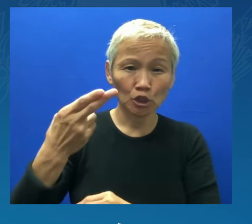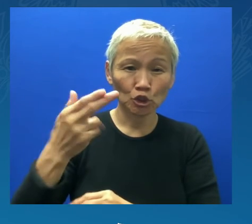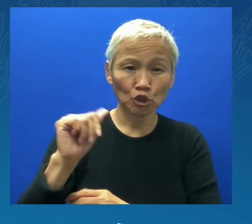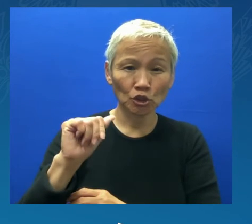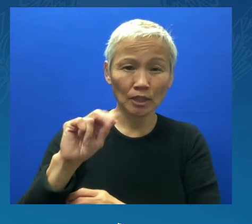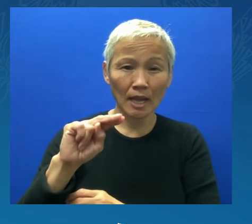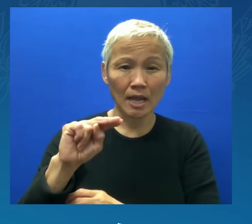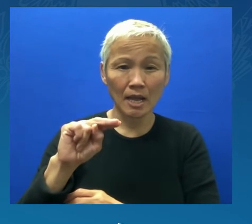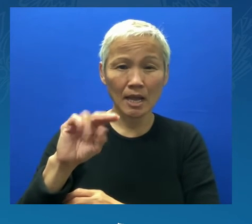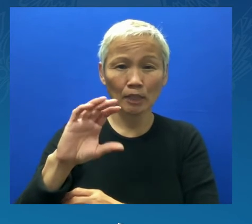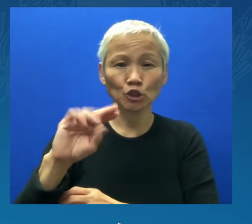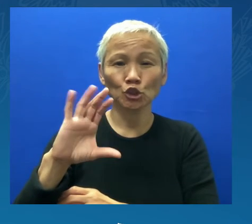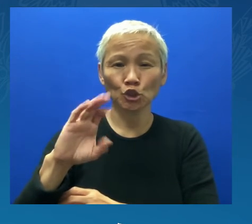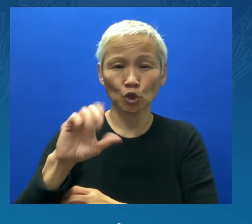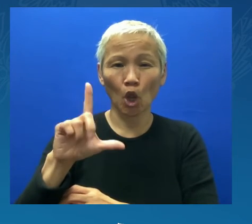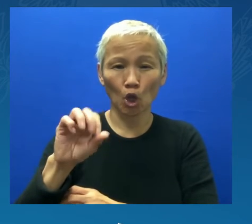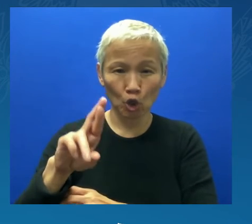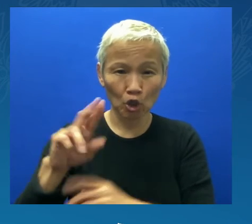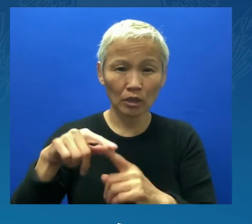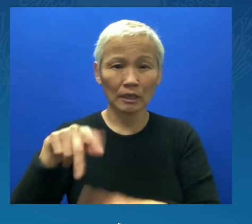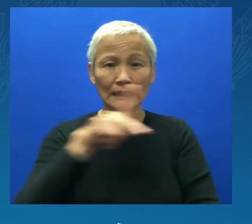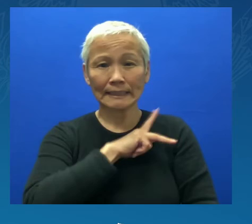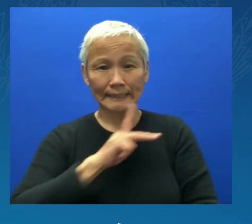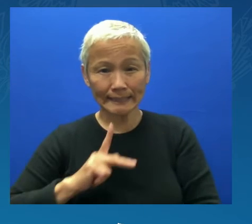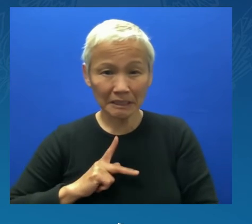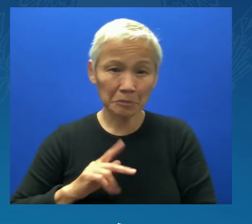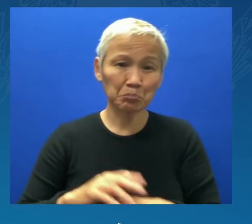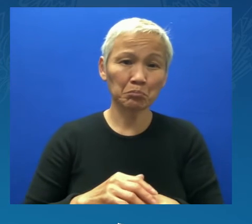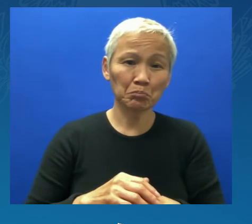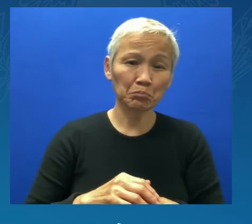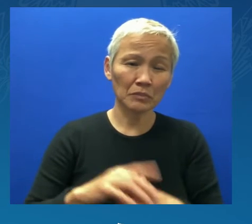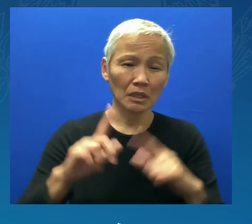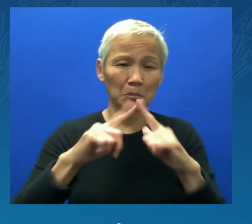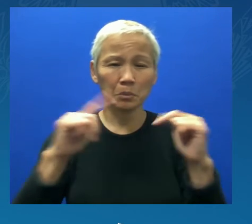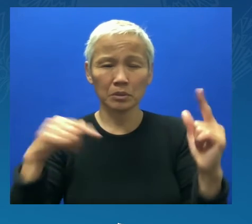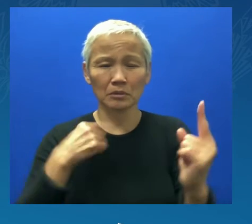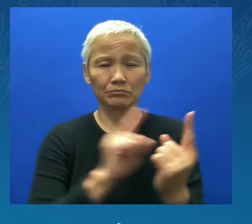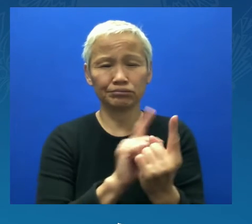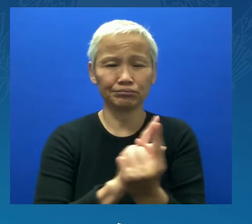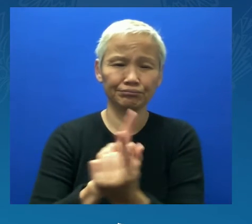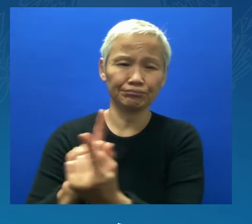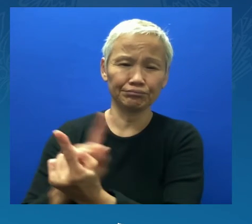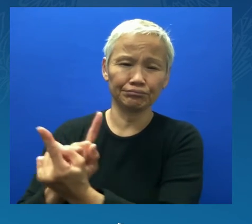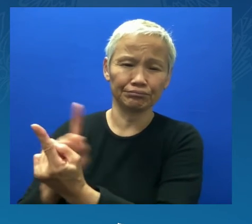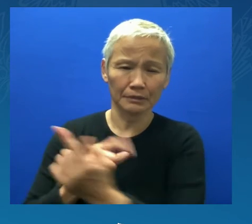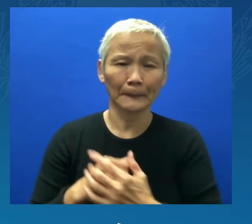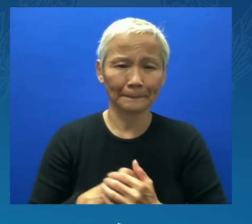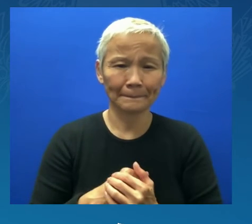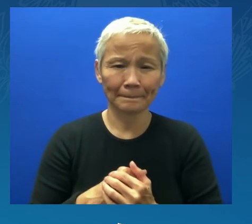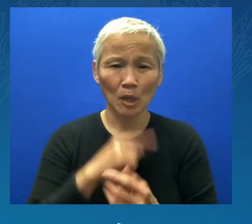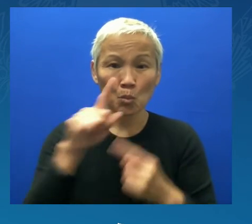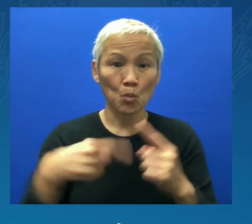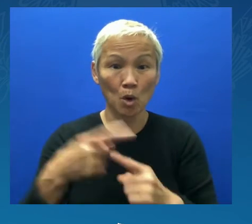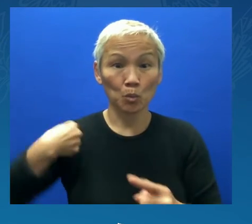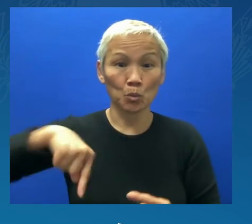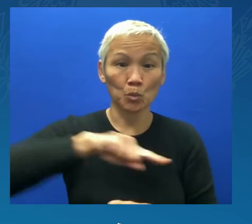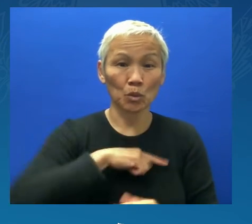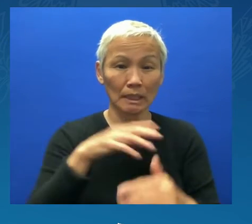Here's the thing: When we walk into those rooms representing the United States of America,